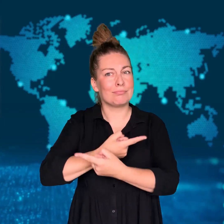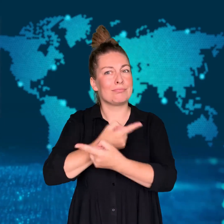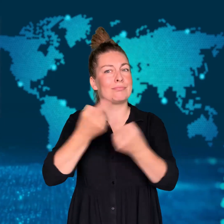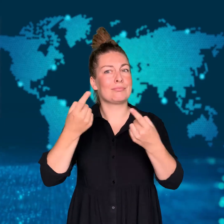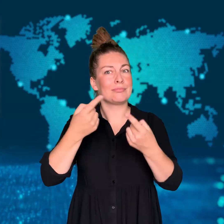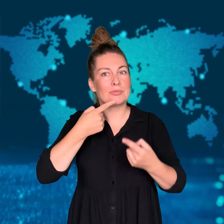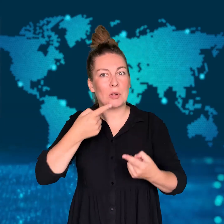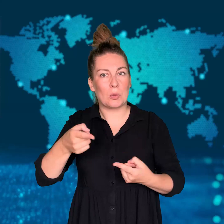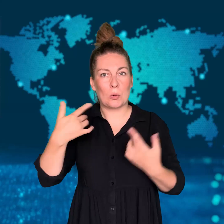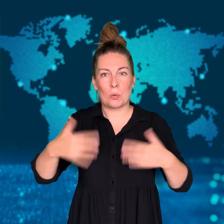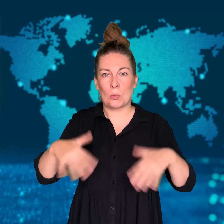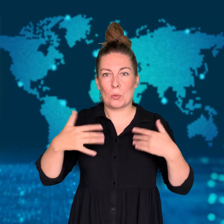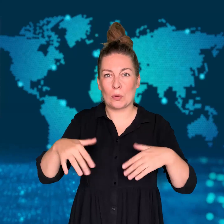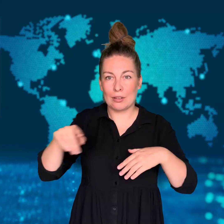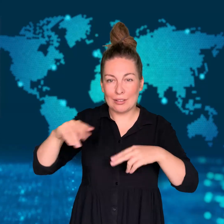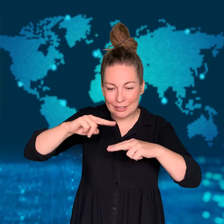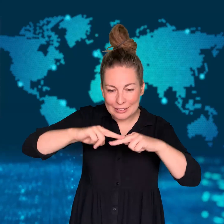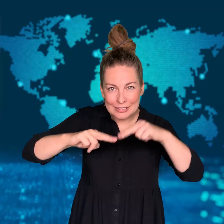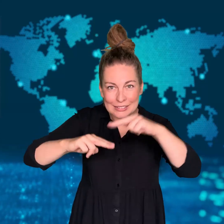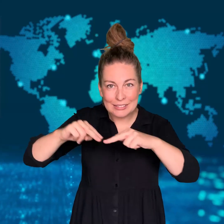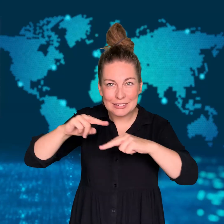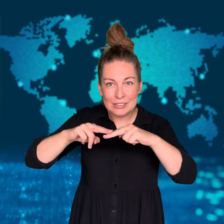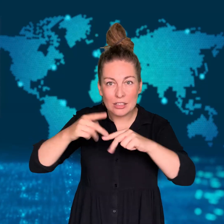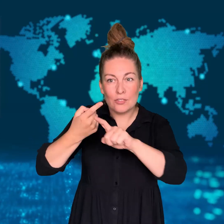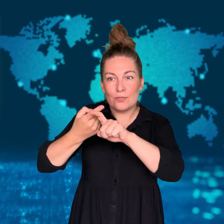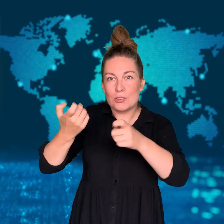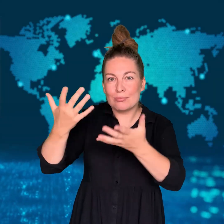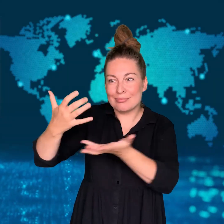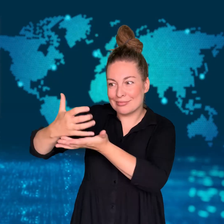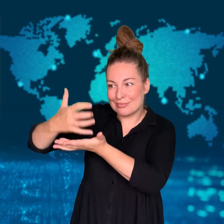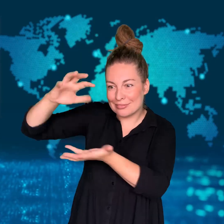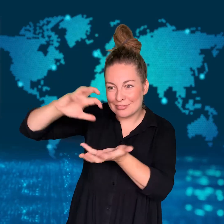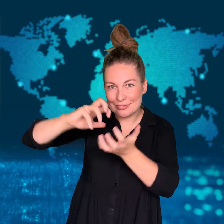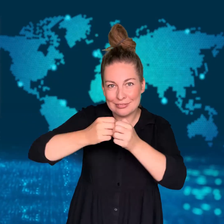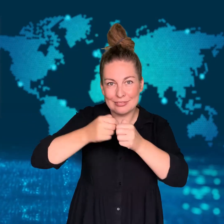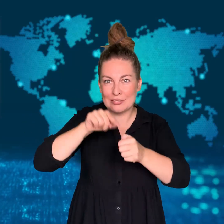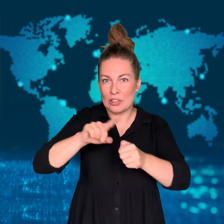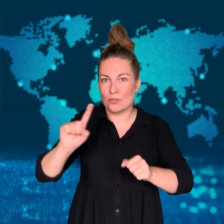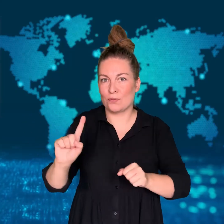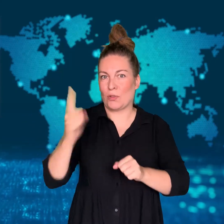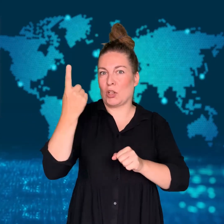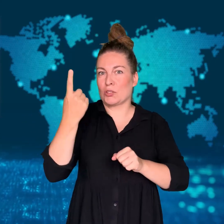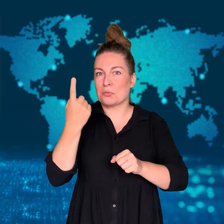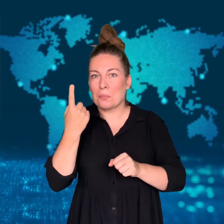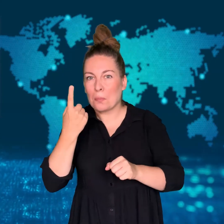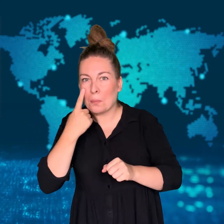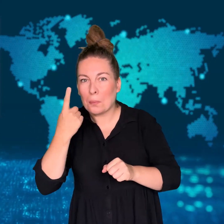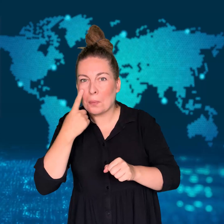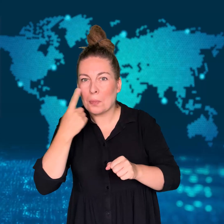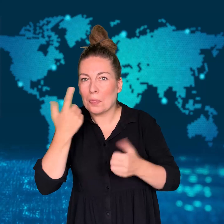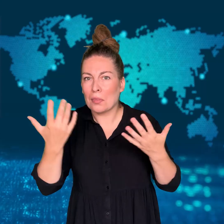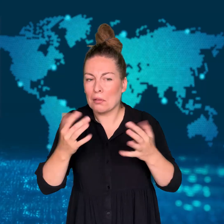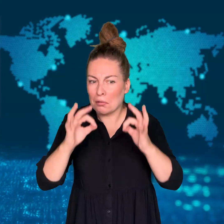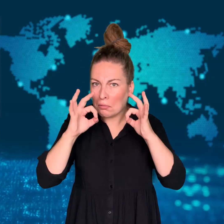the first method to use recycled bottles that passed